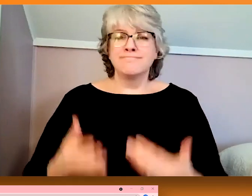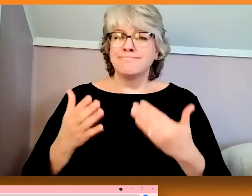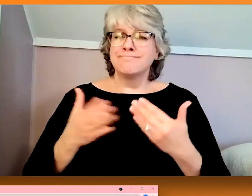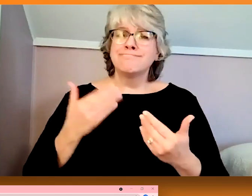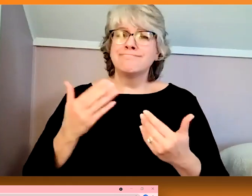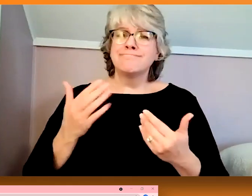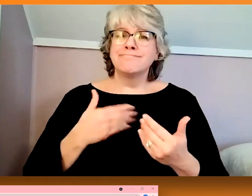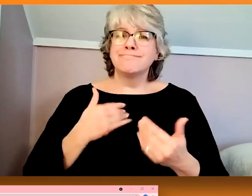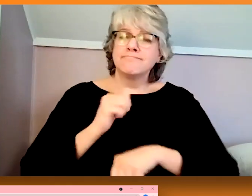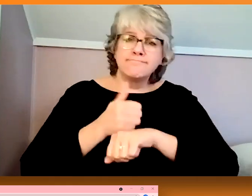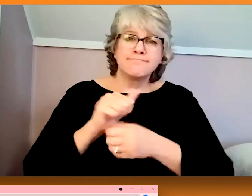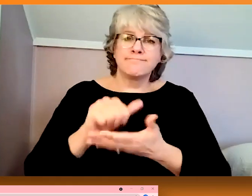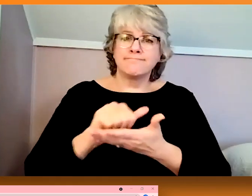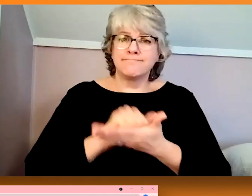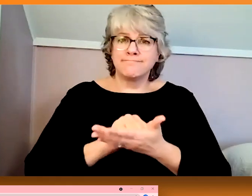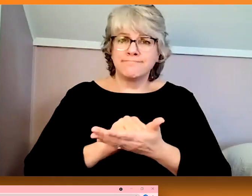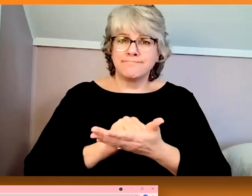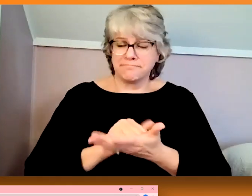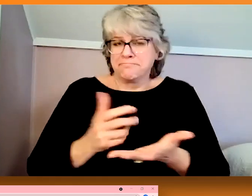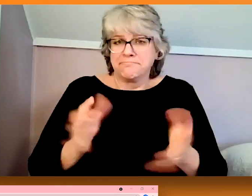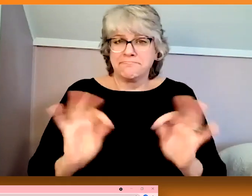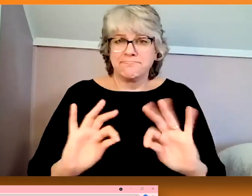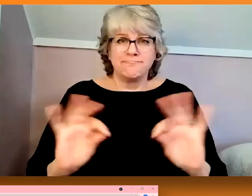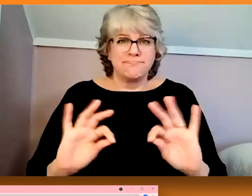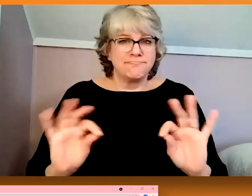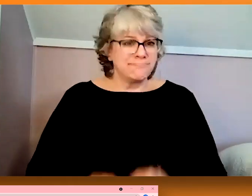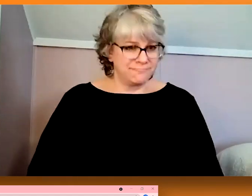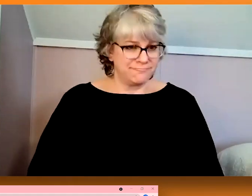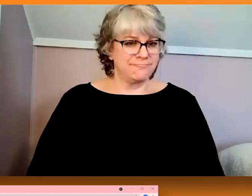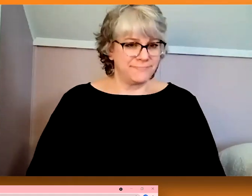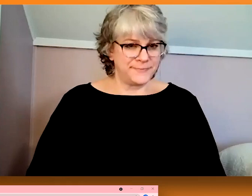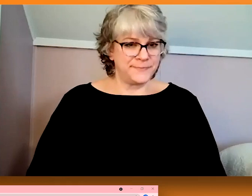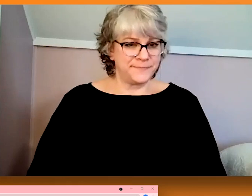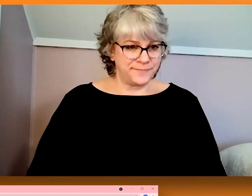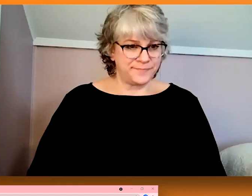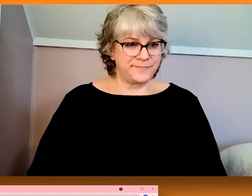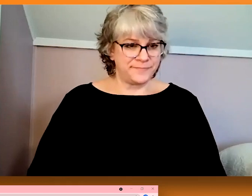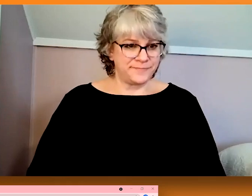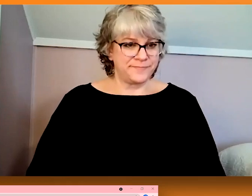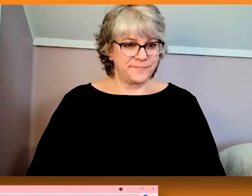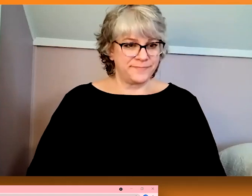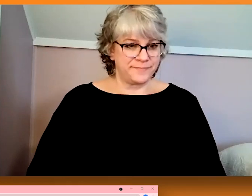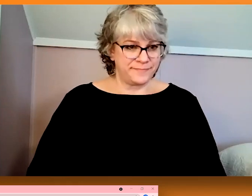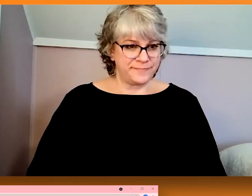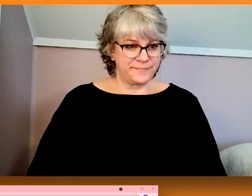So that's how quick it takes to create an account with GrantForward.